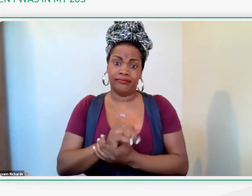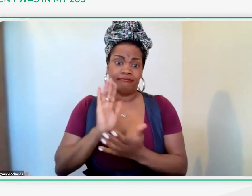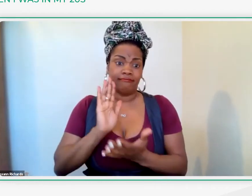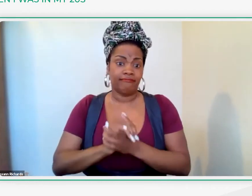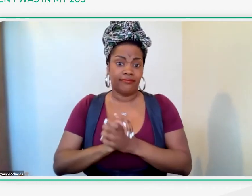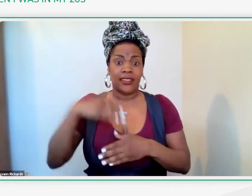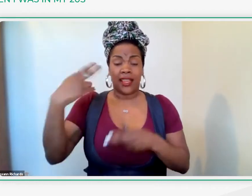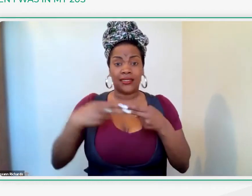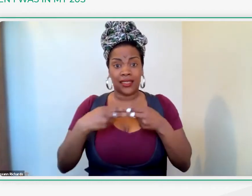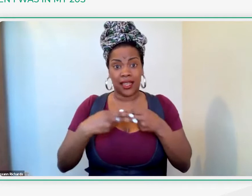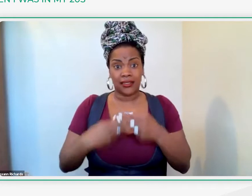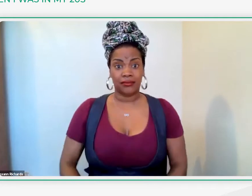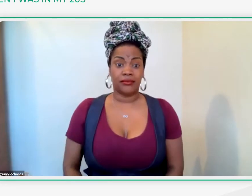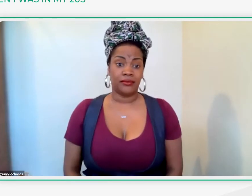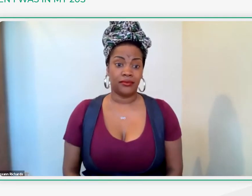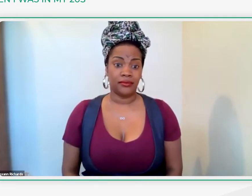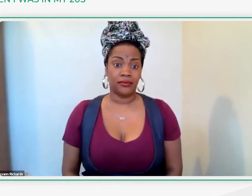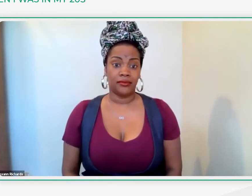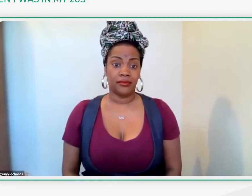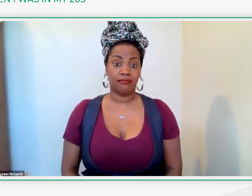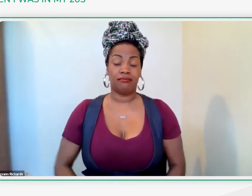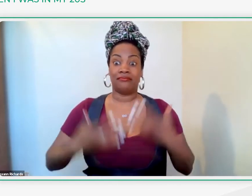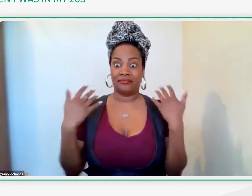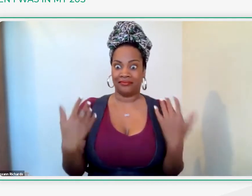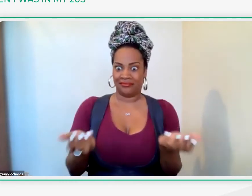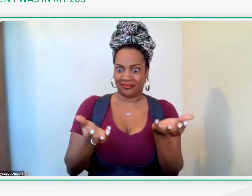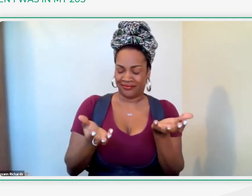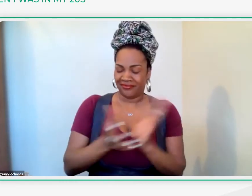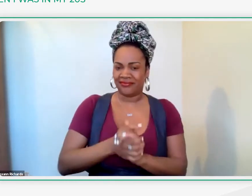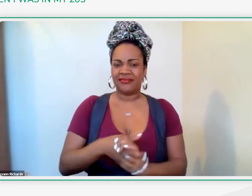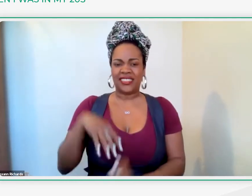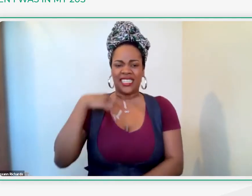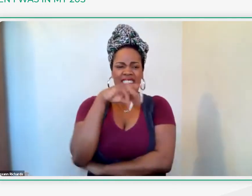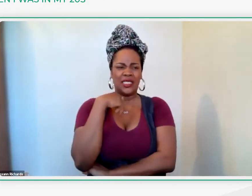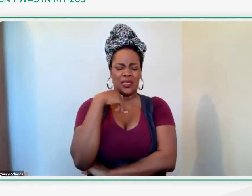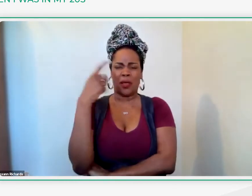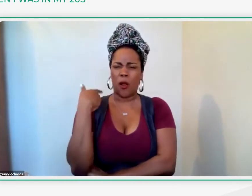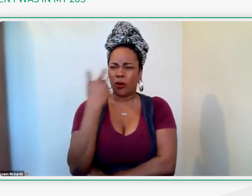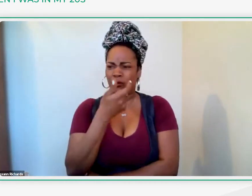But, advocate for yourself and know your rights! Moving forward.